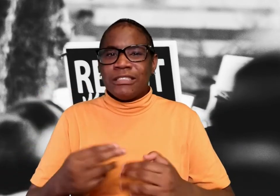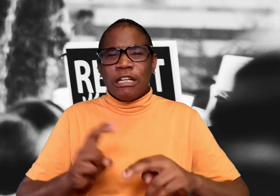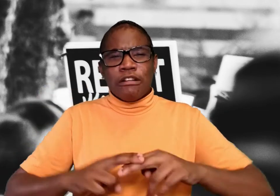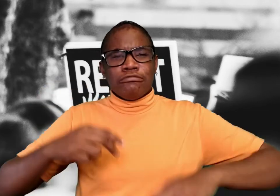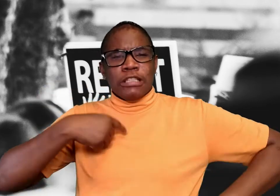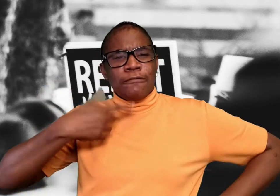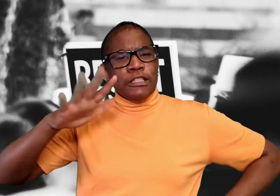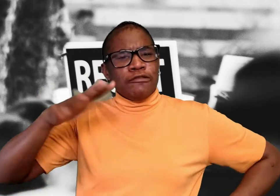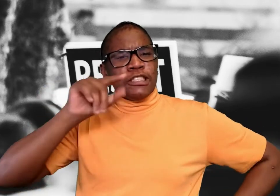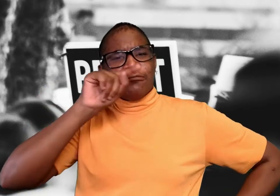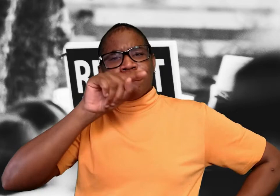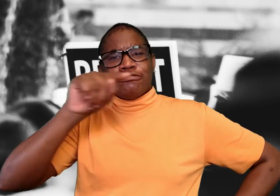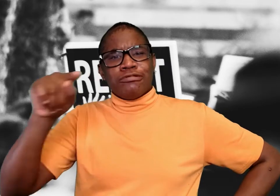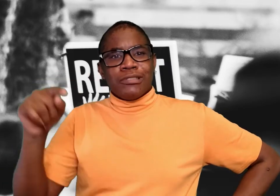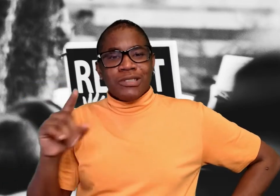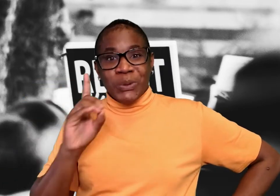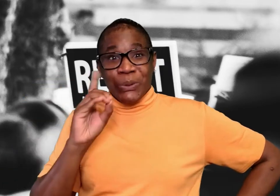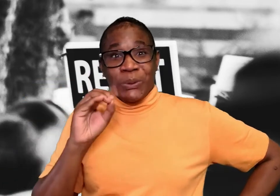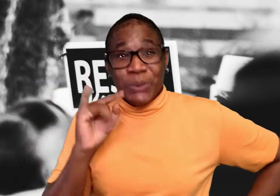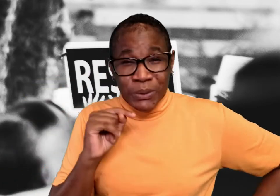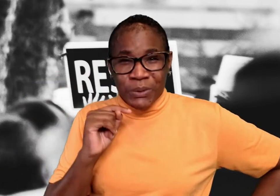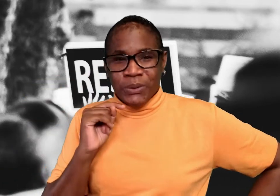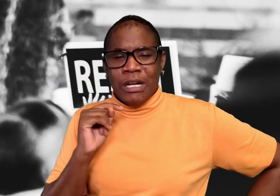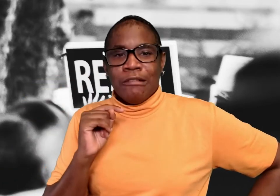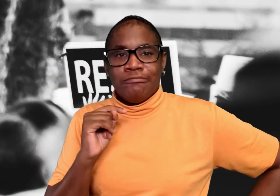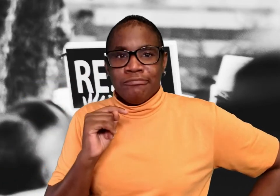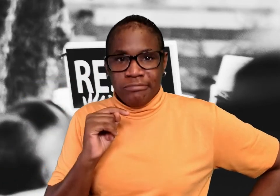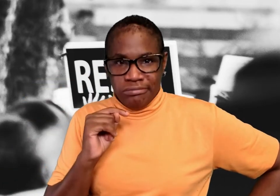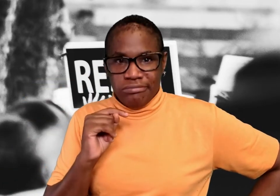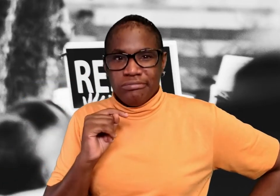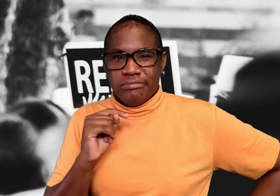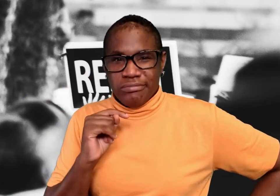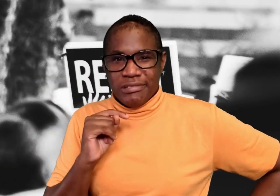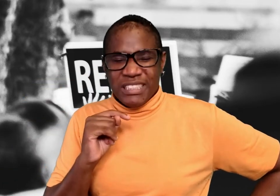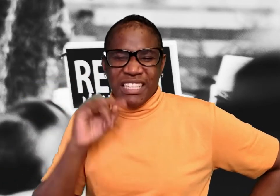While it’s easy to check off a list of workshops and trainings you’ve attended,